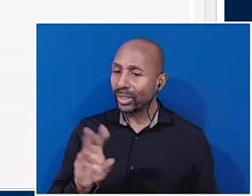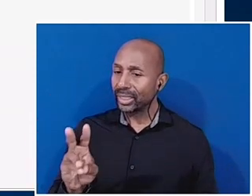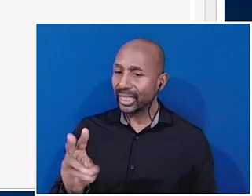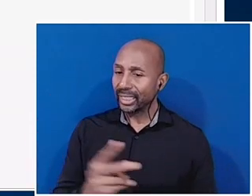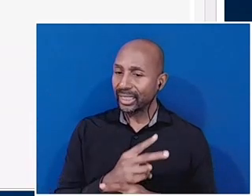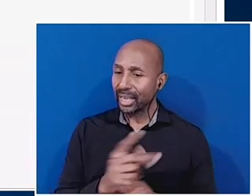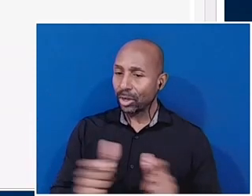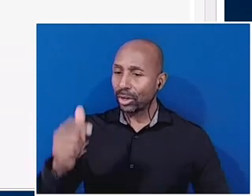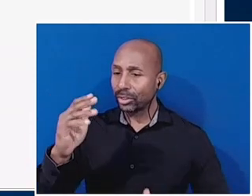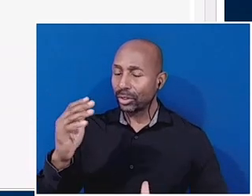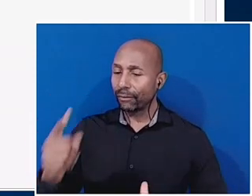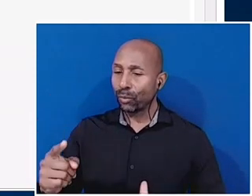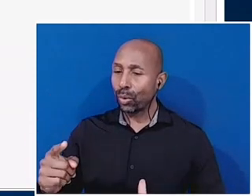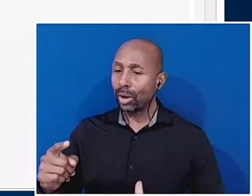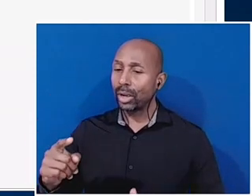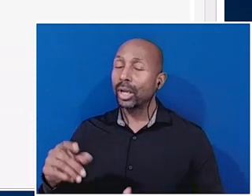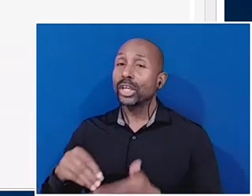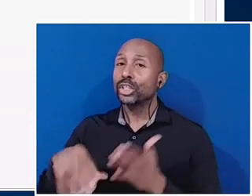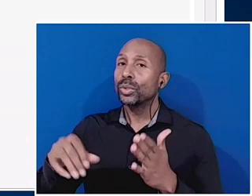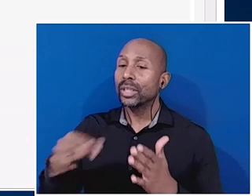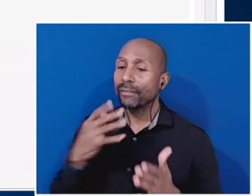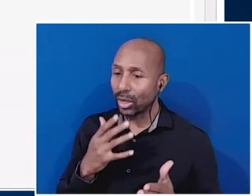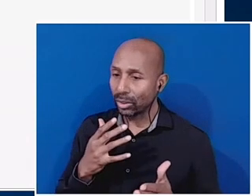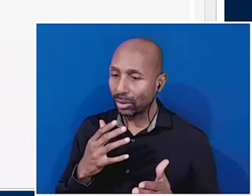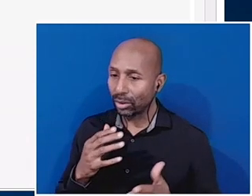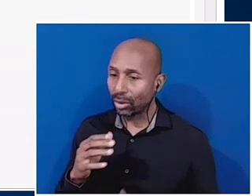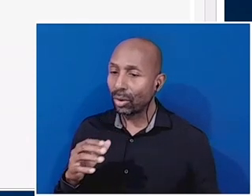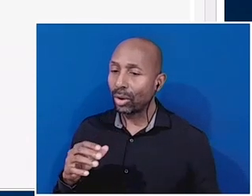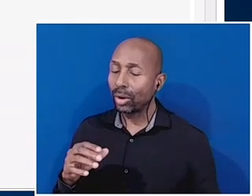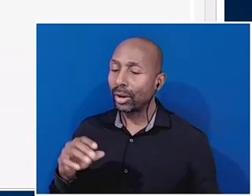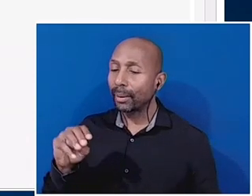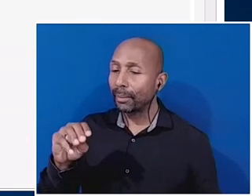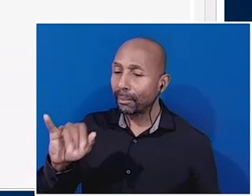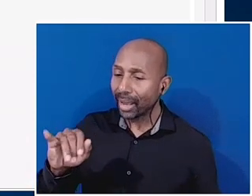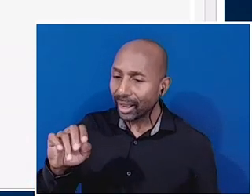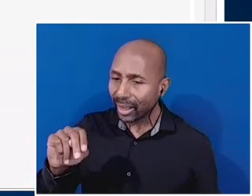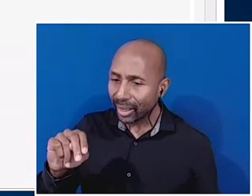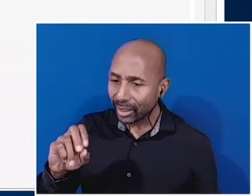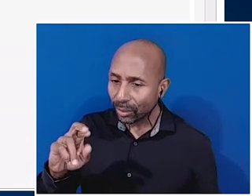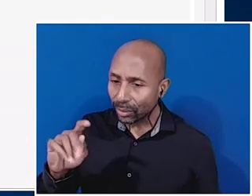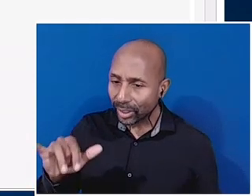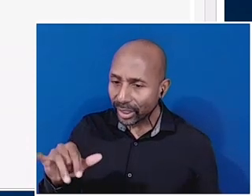I think that goes really to the essence of why it's important not only that you have these plans, but we have strong plans